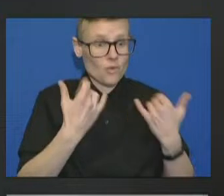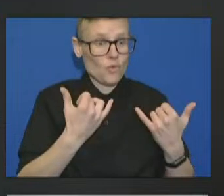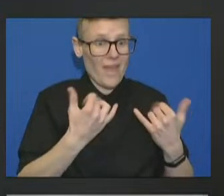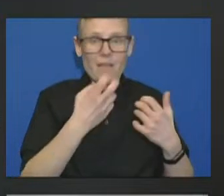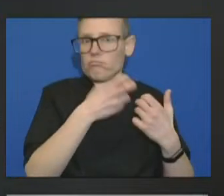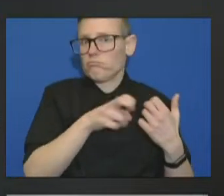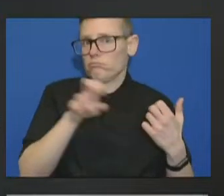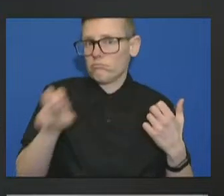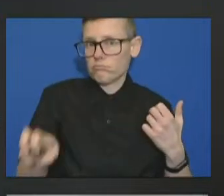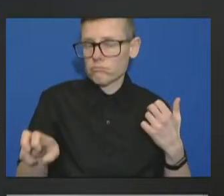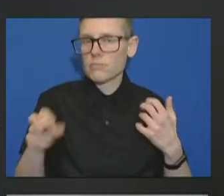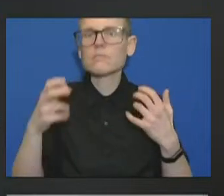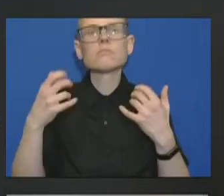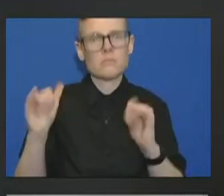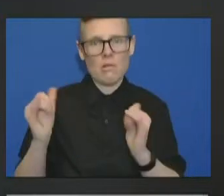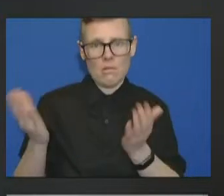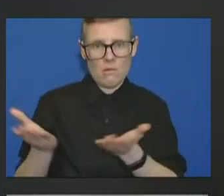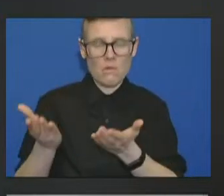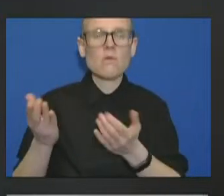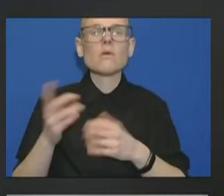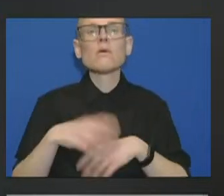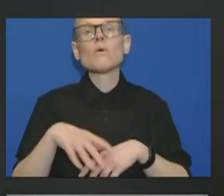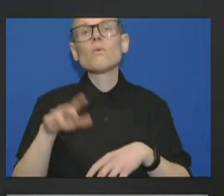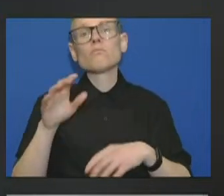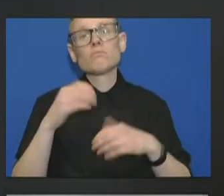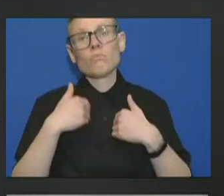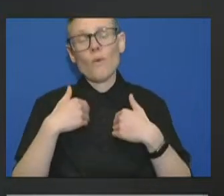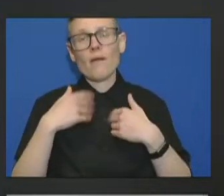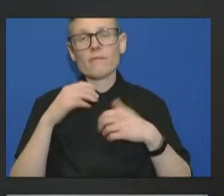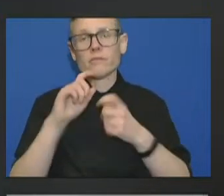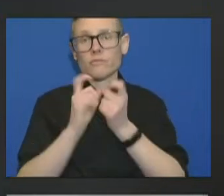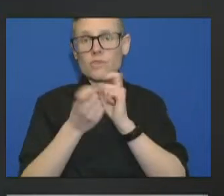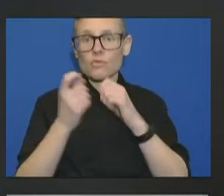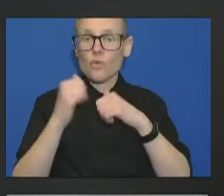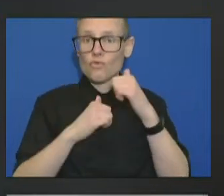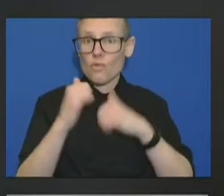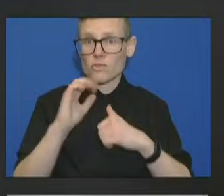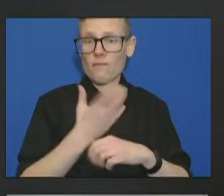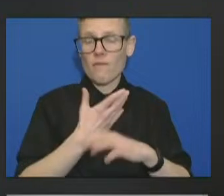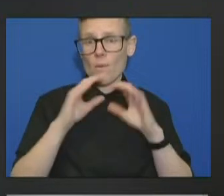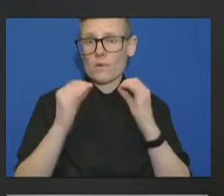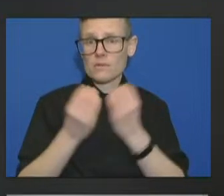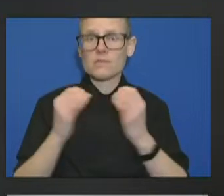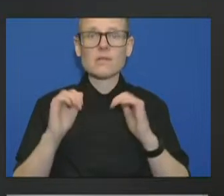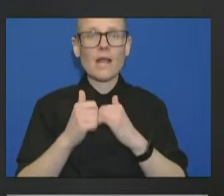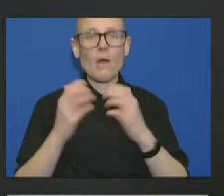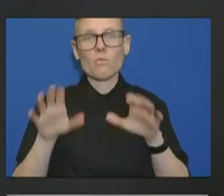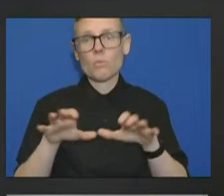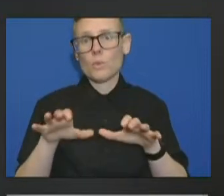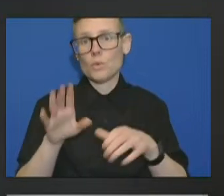parts of the organization, even if it may not be in the role that they're in today. We are